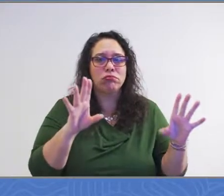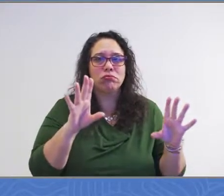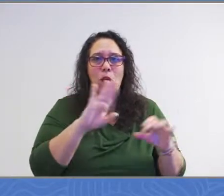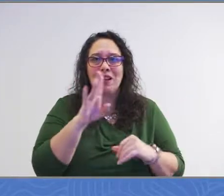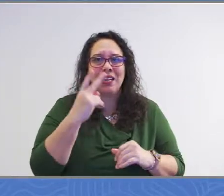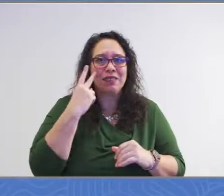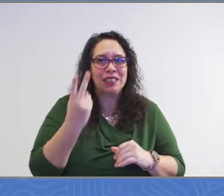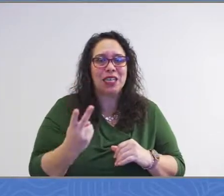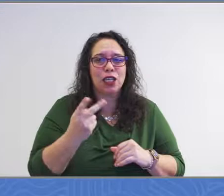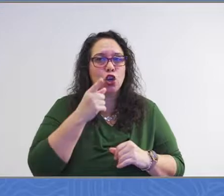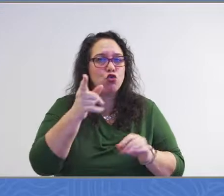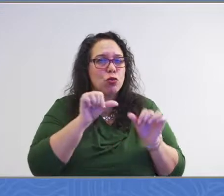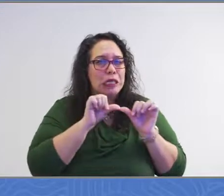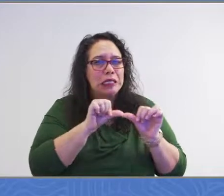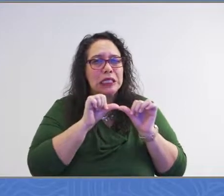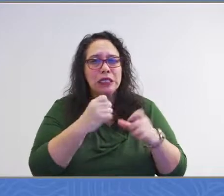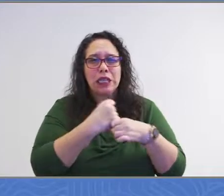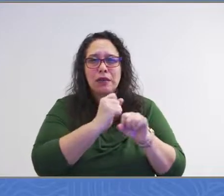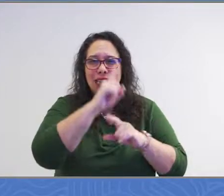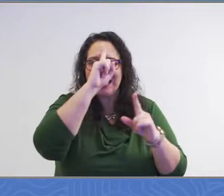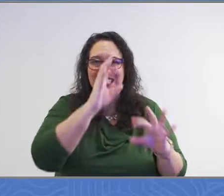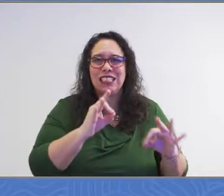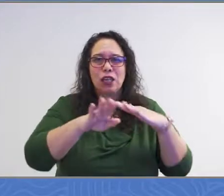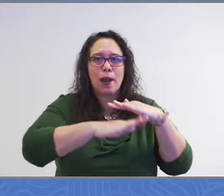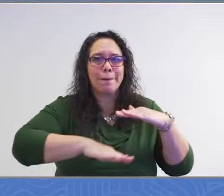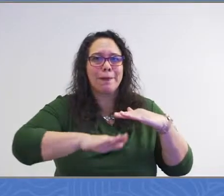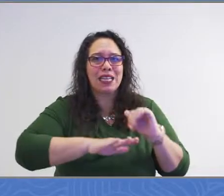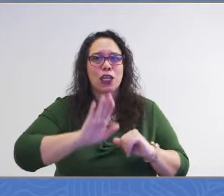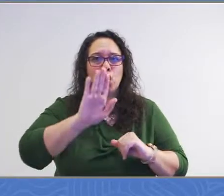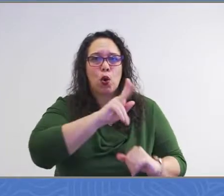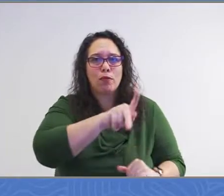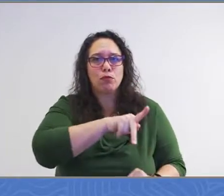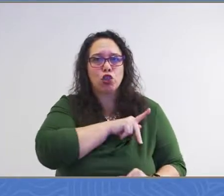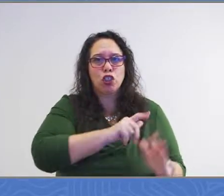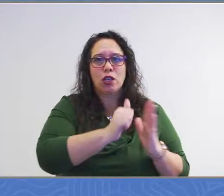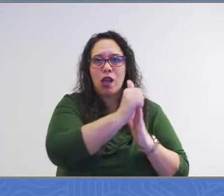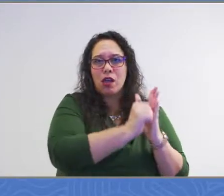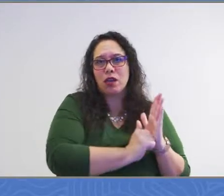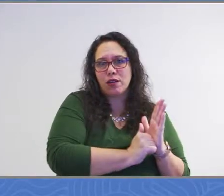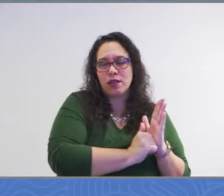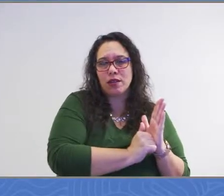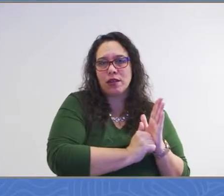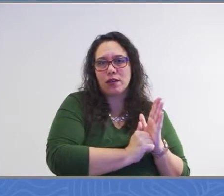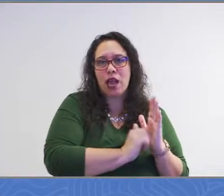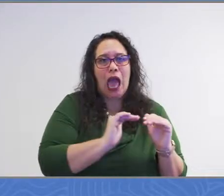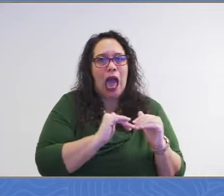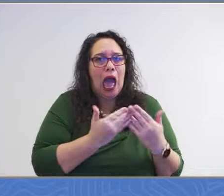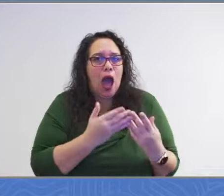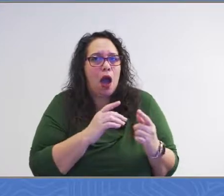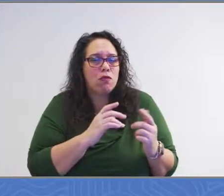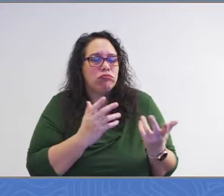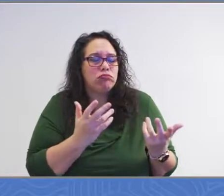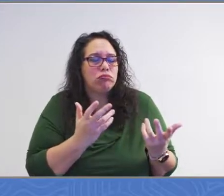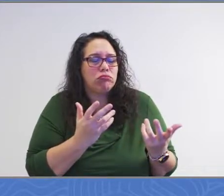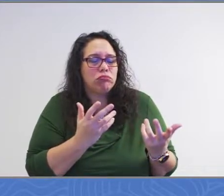You continuously make decisions based on your own personal agenda. How about you try to follow the state